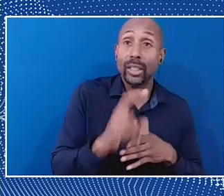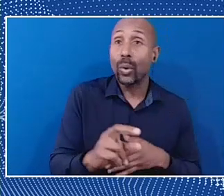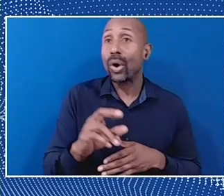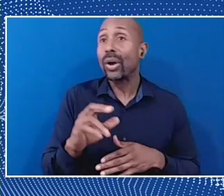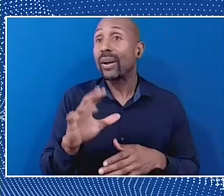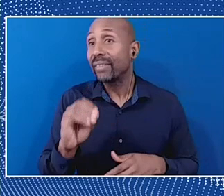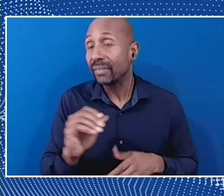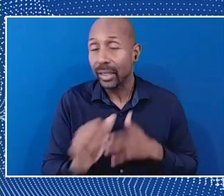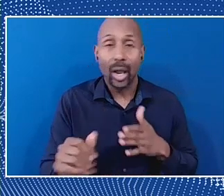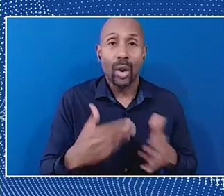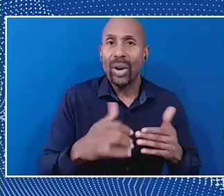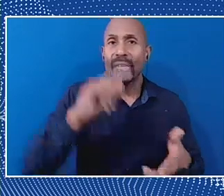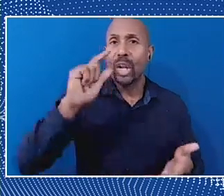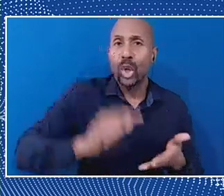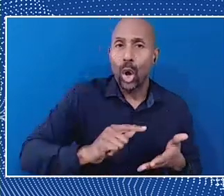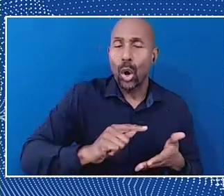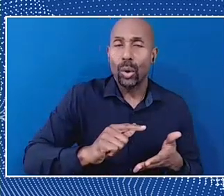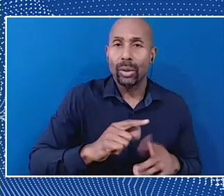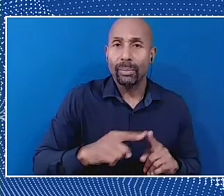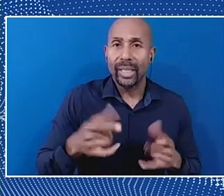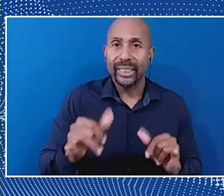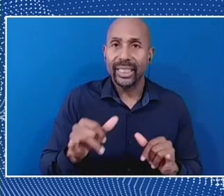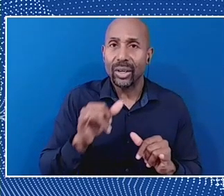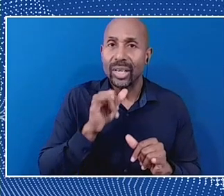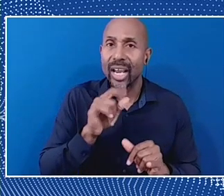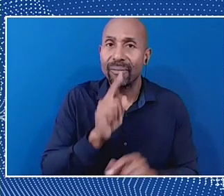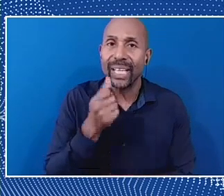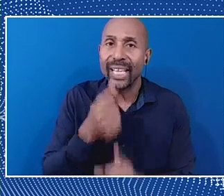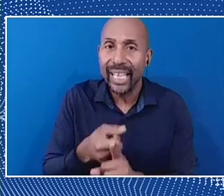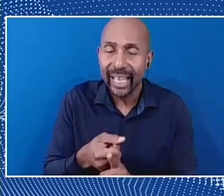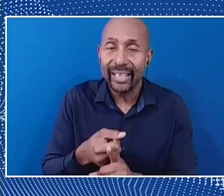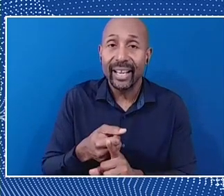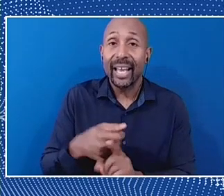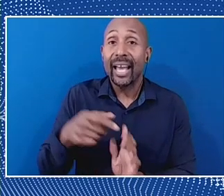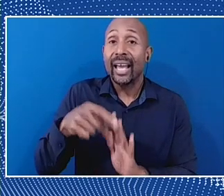that overall principle, that we should look at all those indicators as factors of